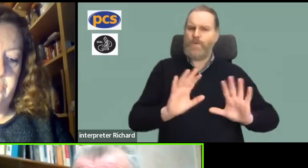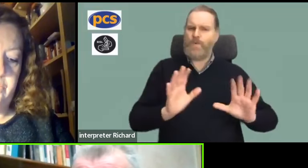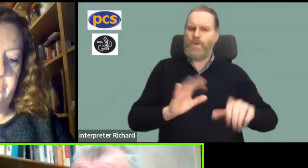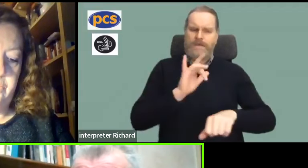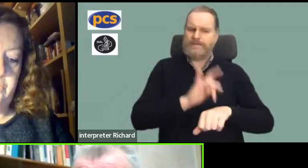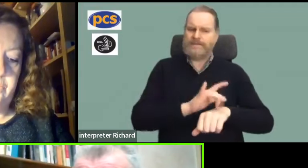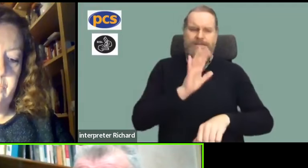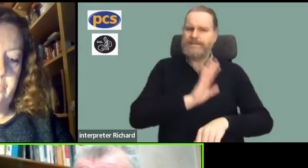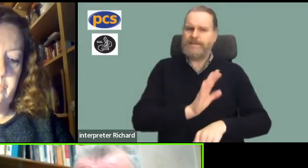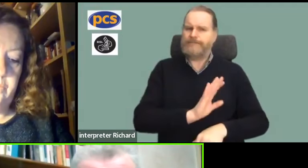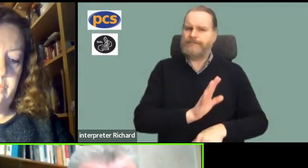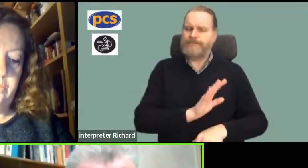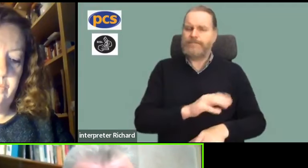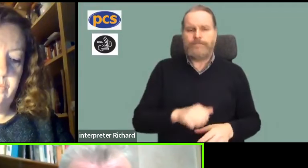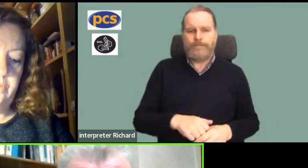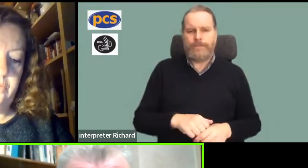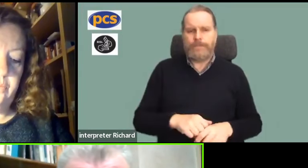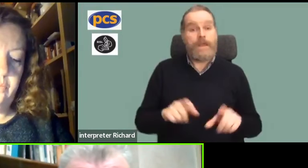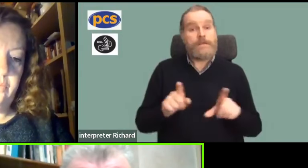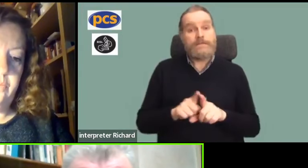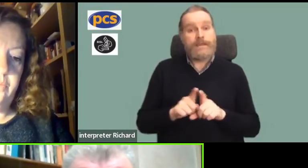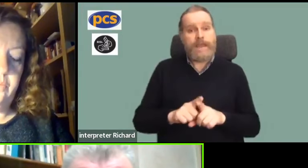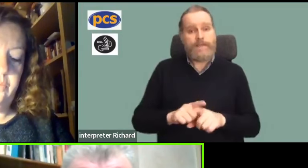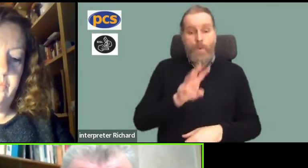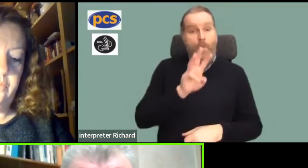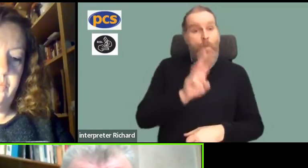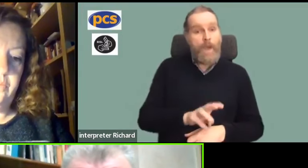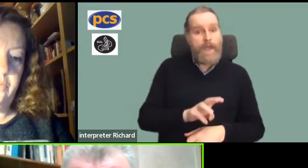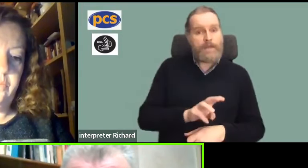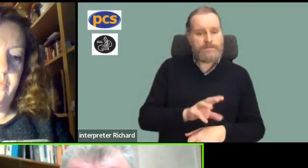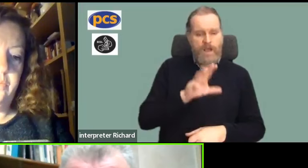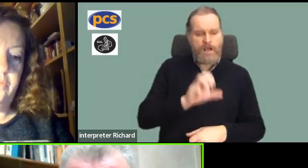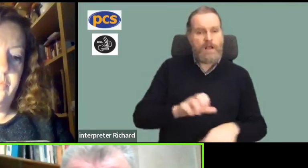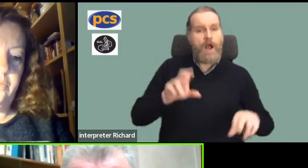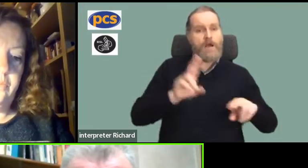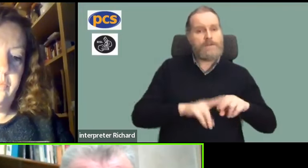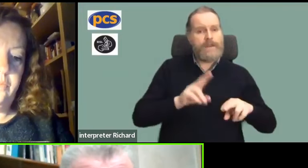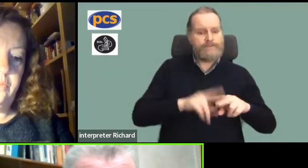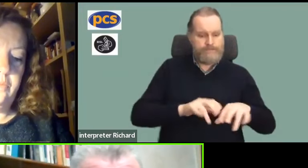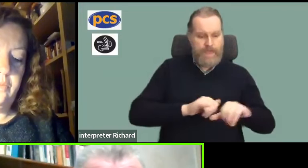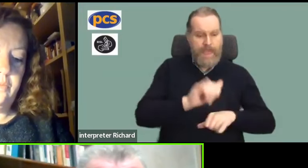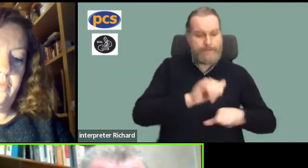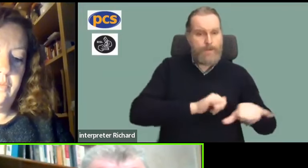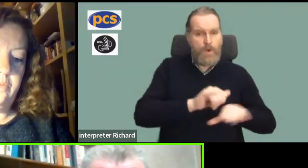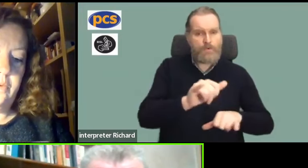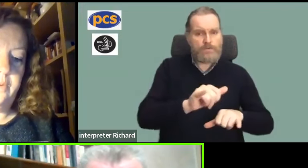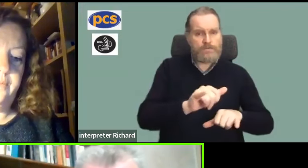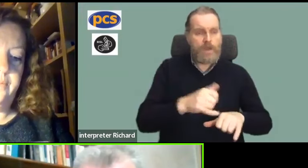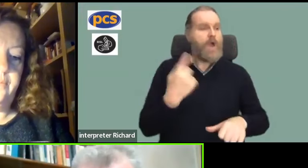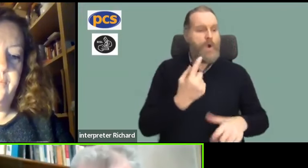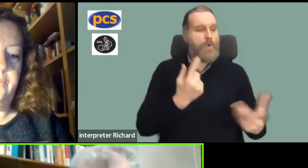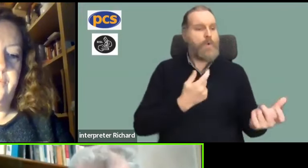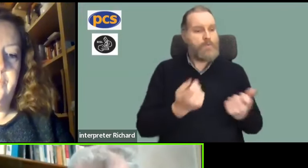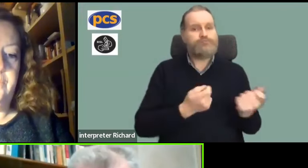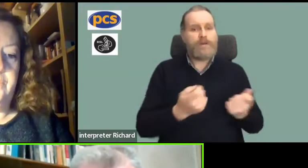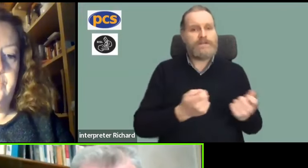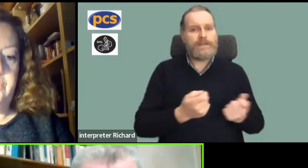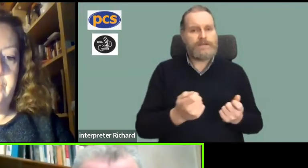of security issues in for members in northern Ireland. but but also in card. If but also in card. If apple the card of apple the card of airport is on. By the way.